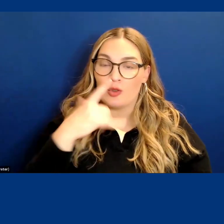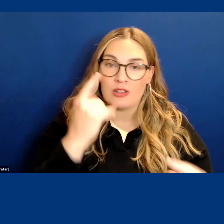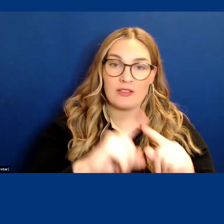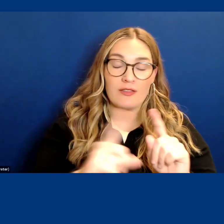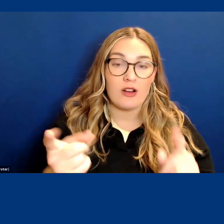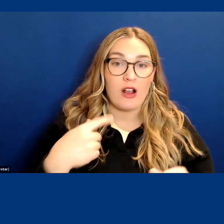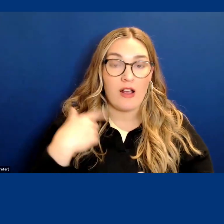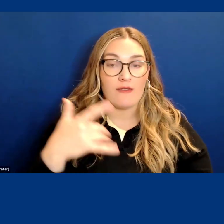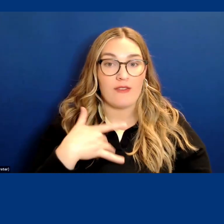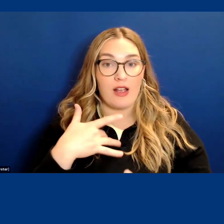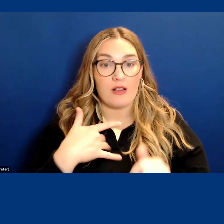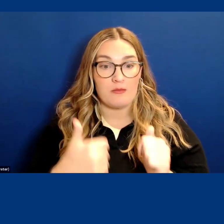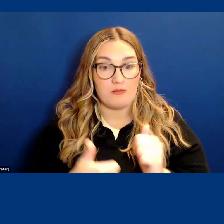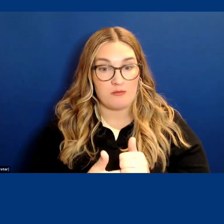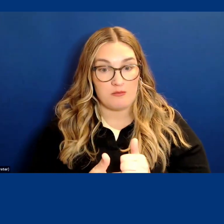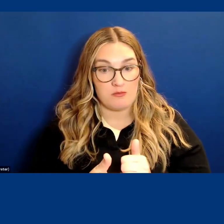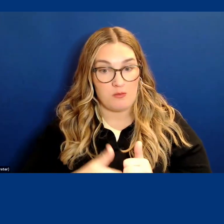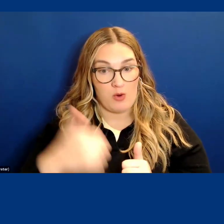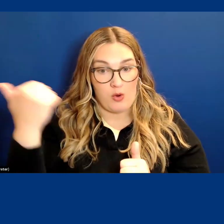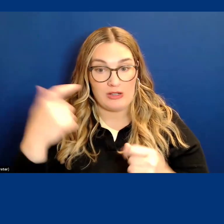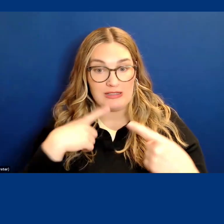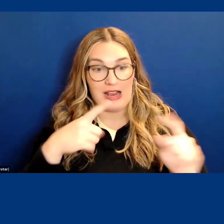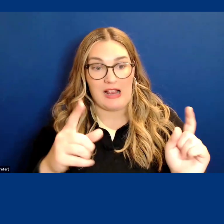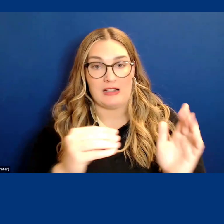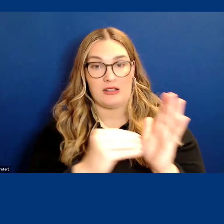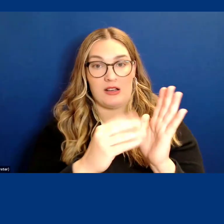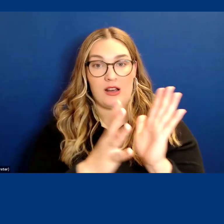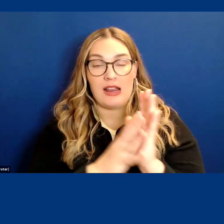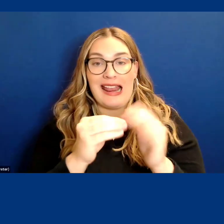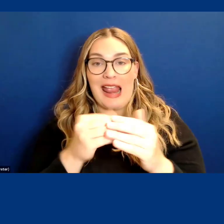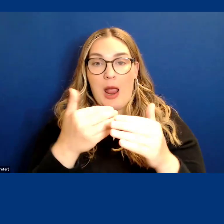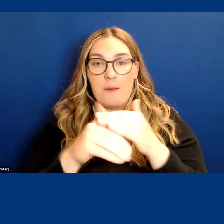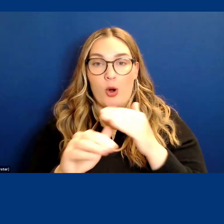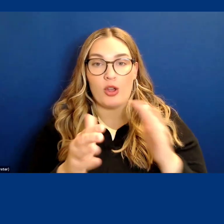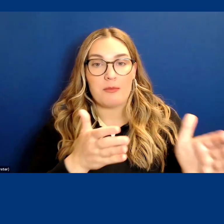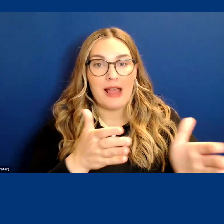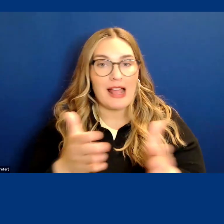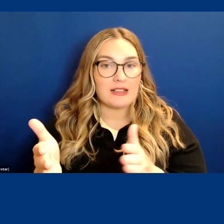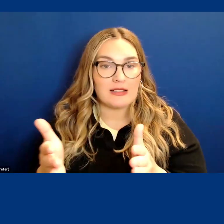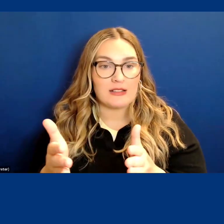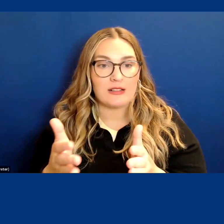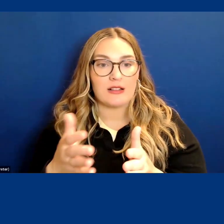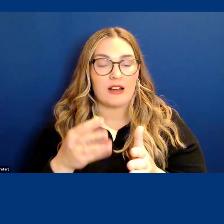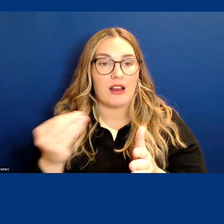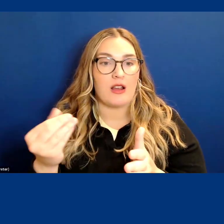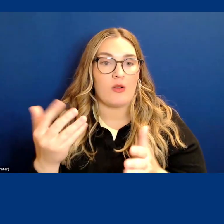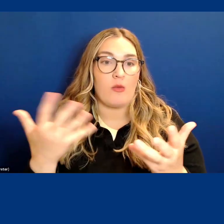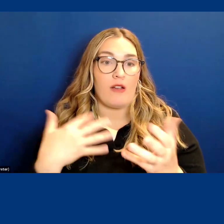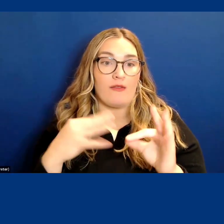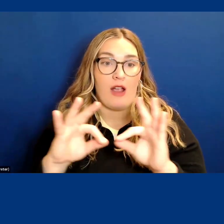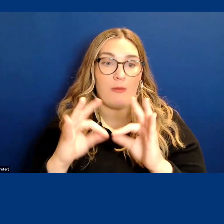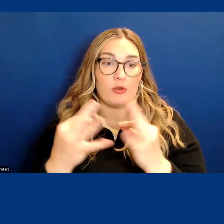most success in documenting things in the birth plan. And what I have families do is instead of sharing